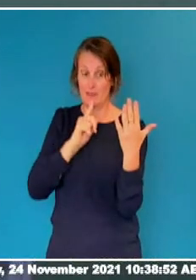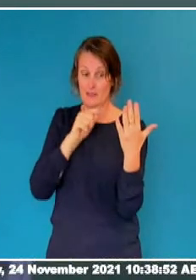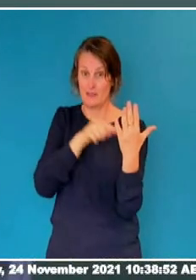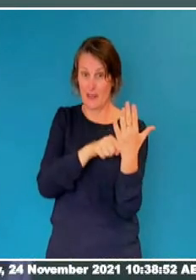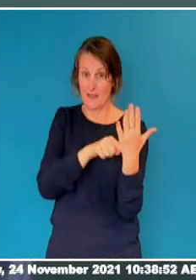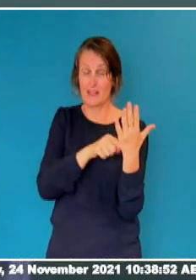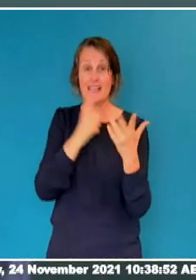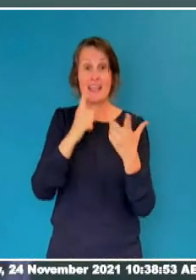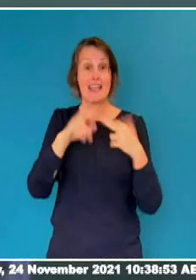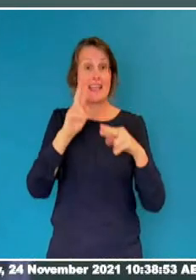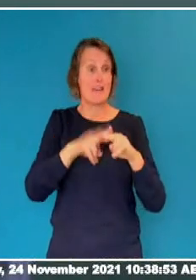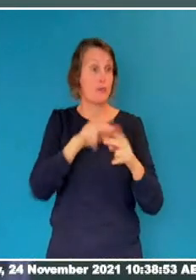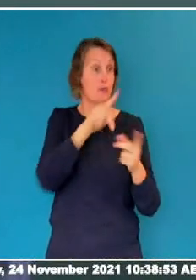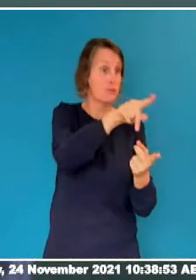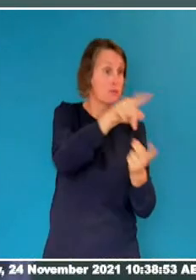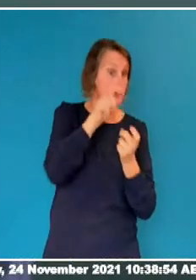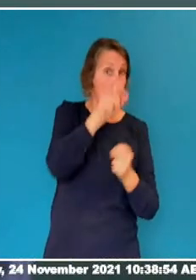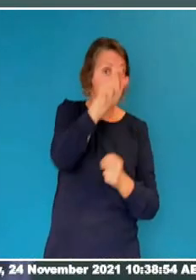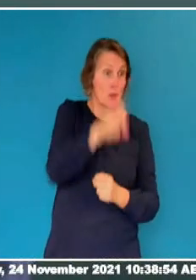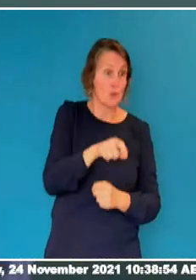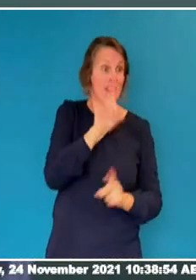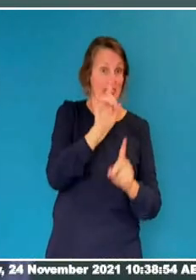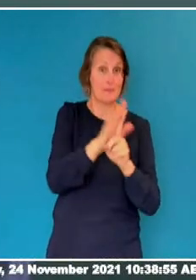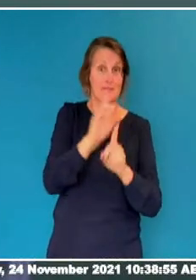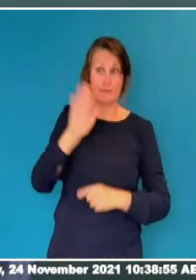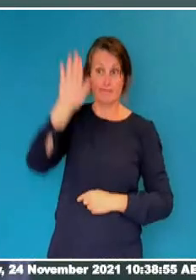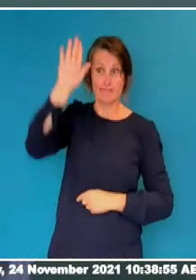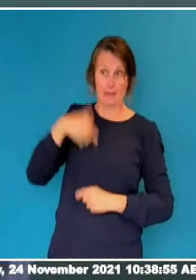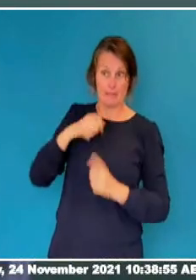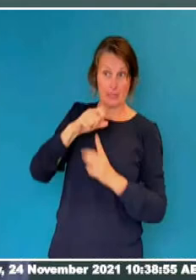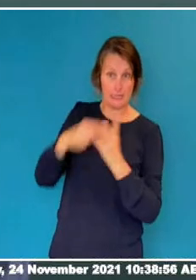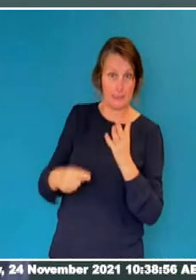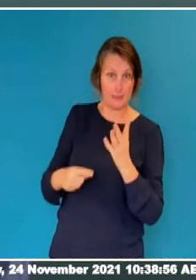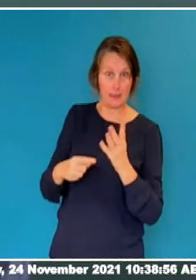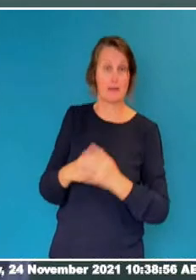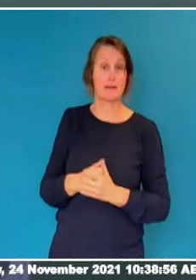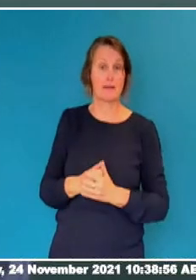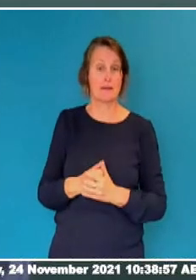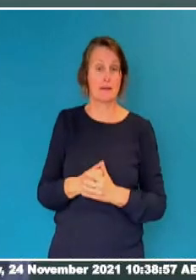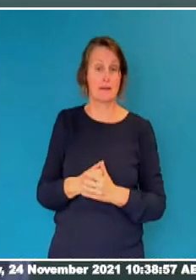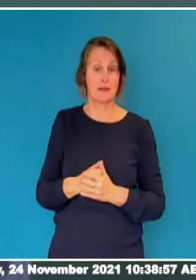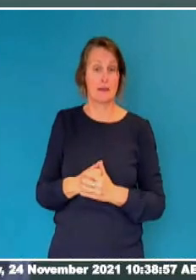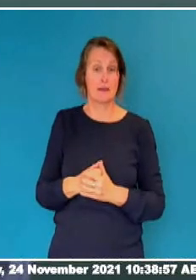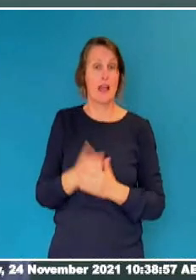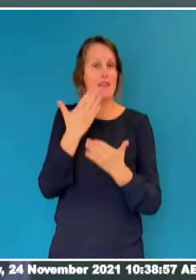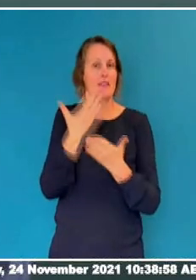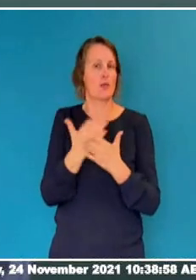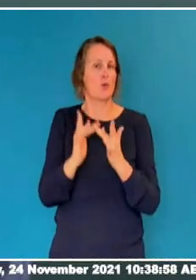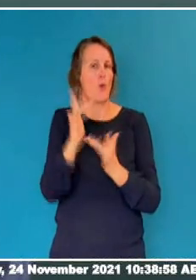self identified as having a disability, and it asks them on the online platform what